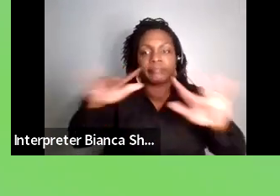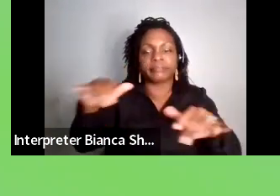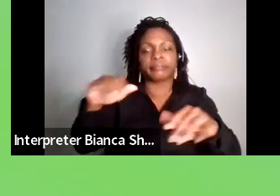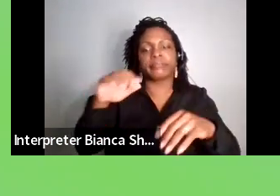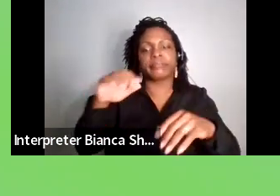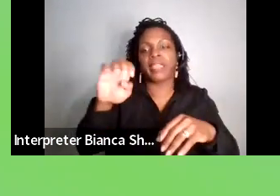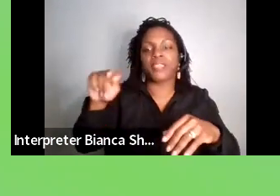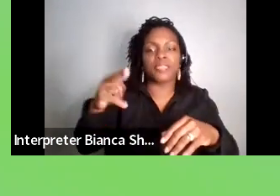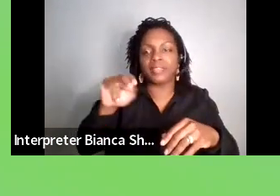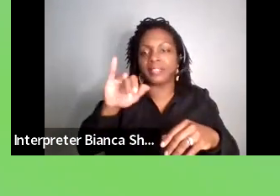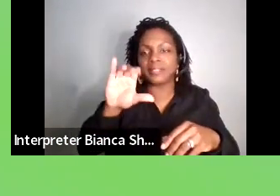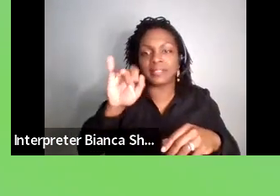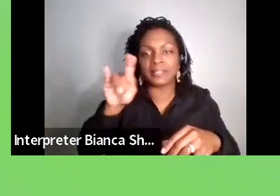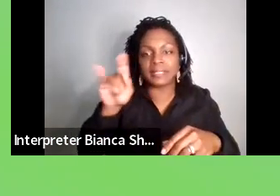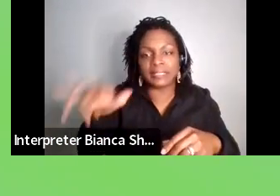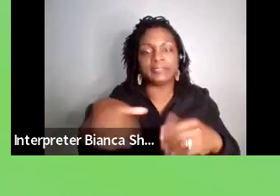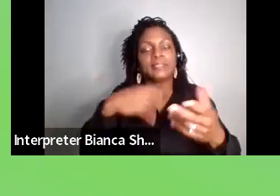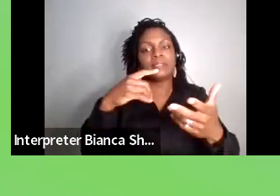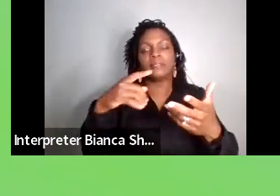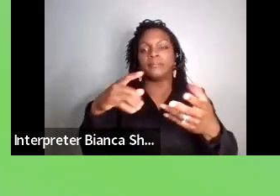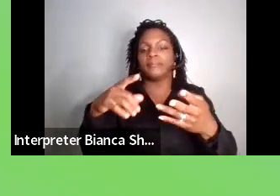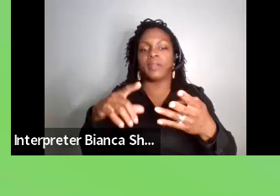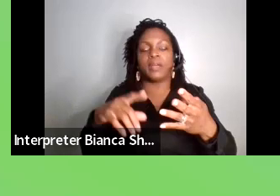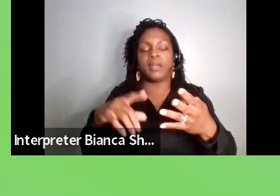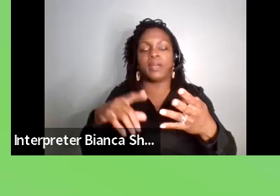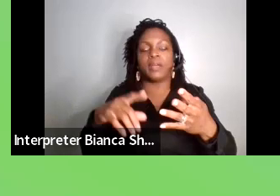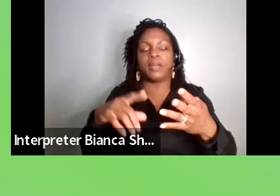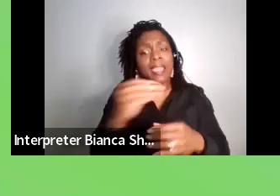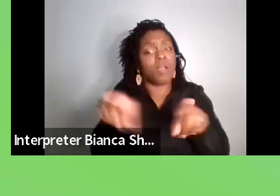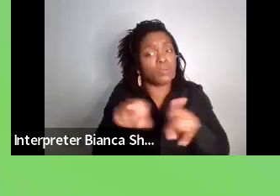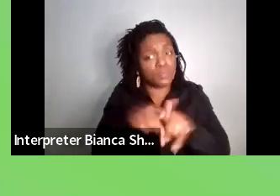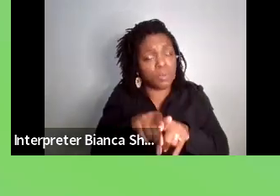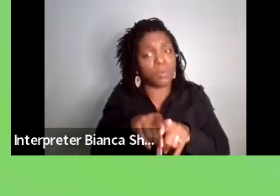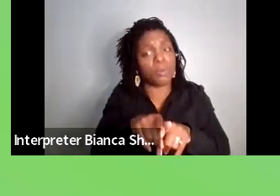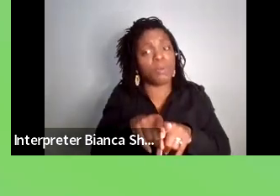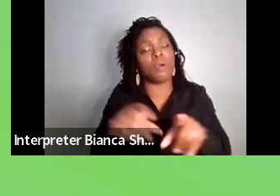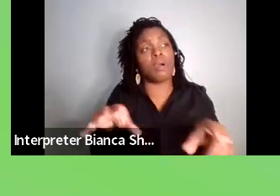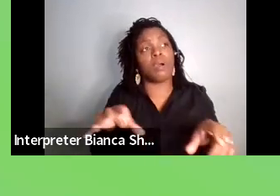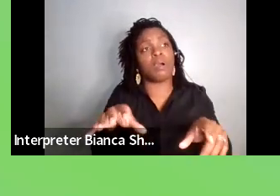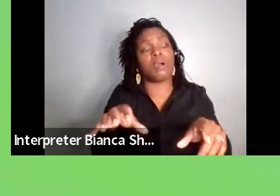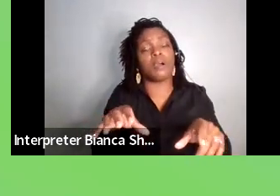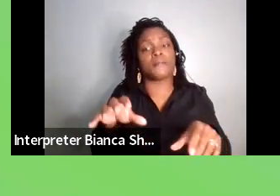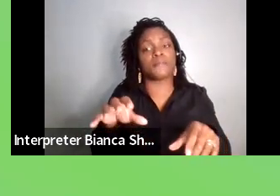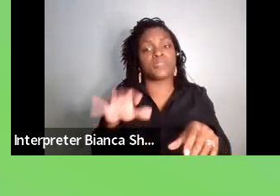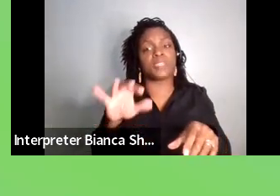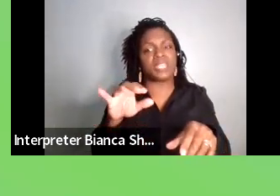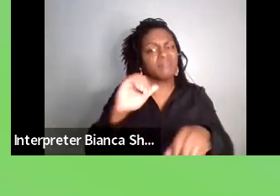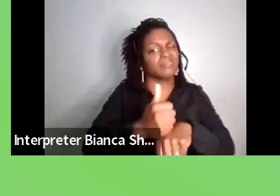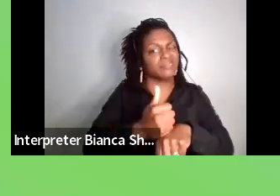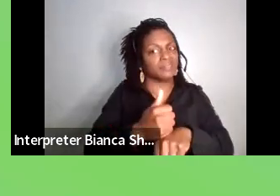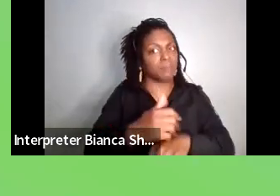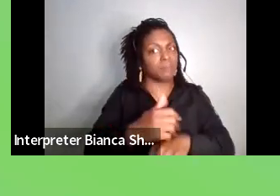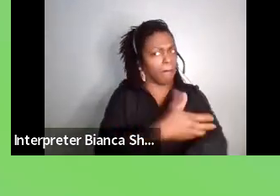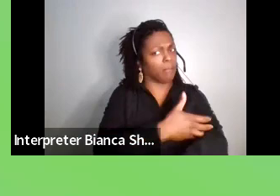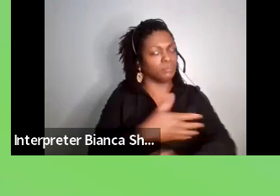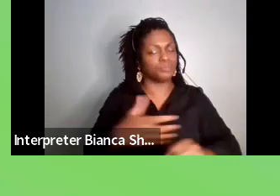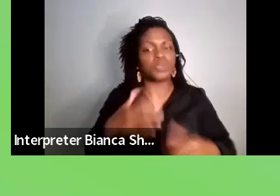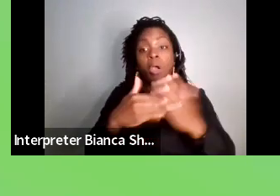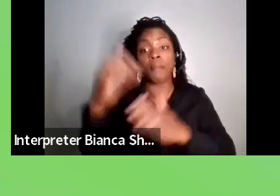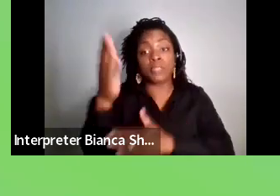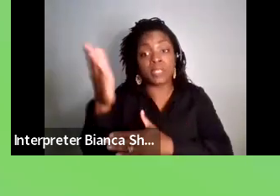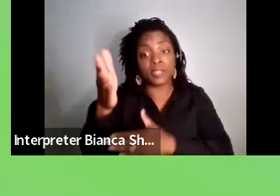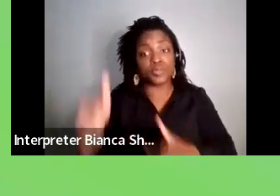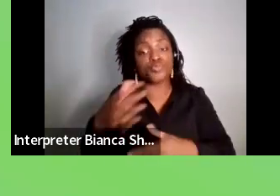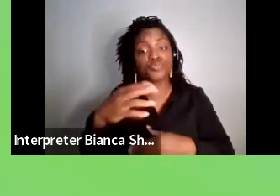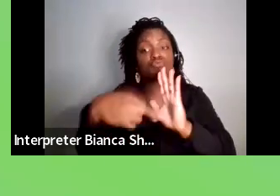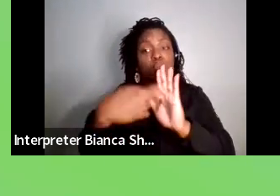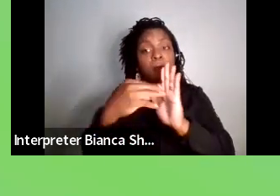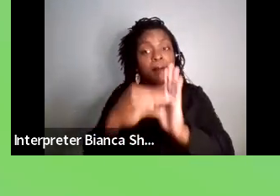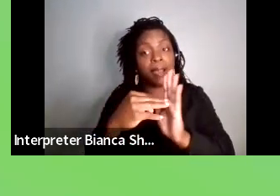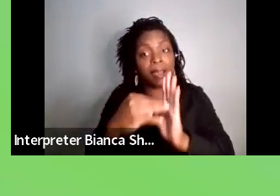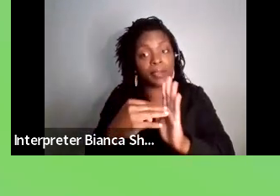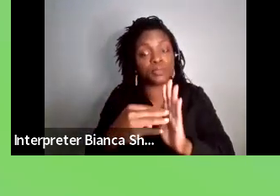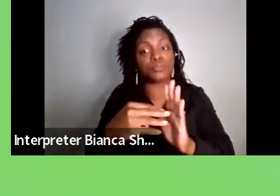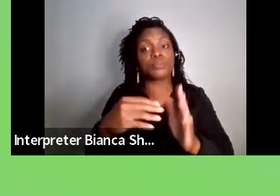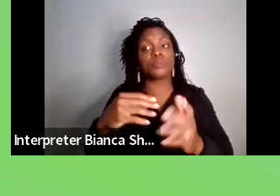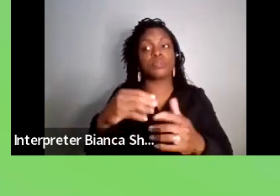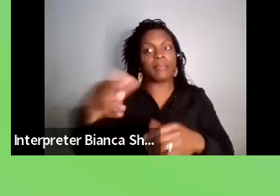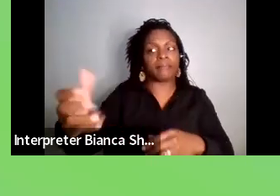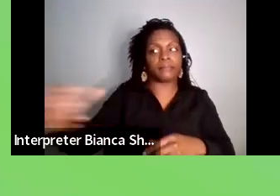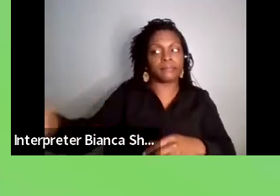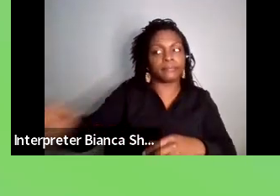There's also a stipulation, in there which I think is pretty amazing, and very, very powerful that all of the presenters and role models that are there that are hired or there to present the sessions to The